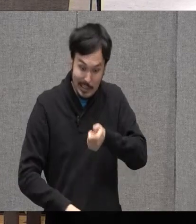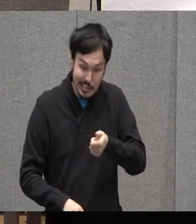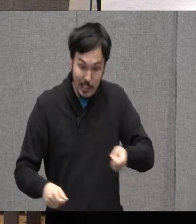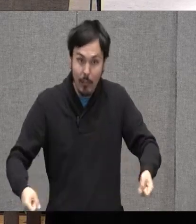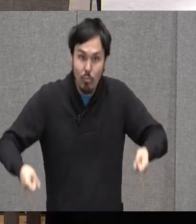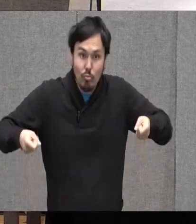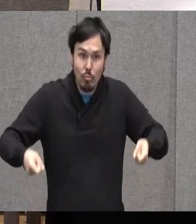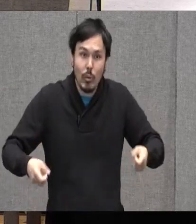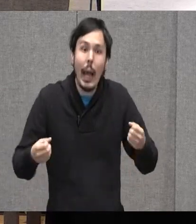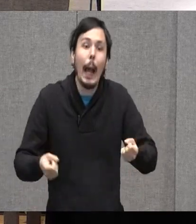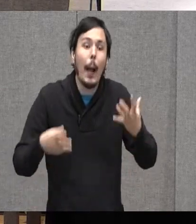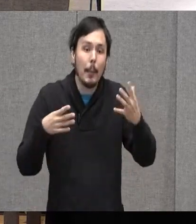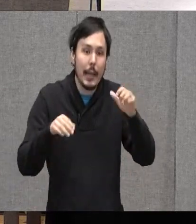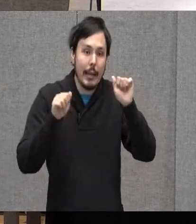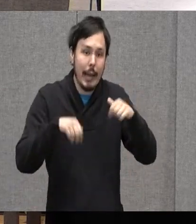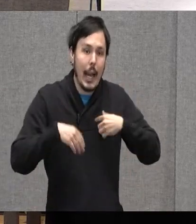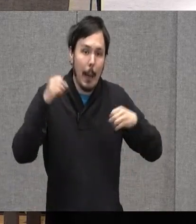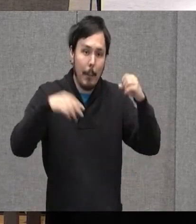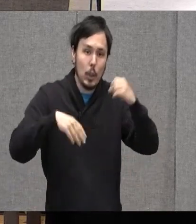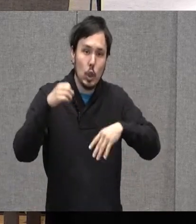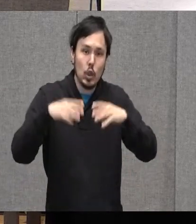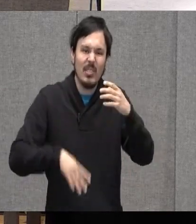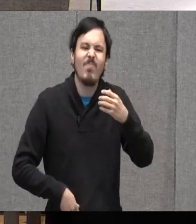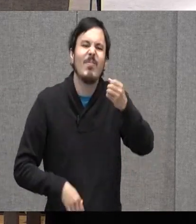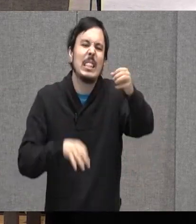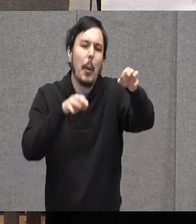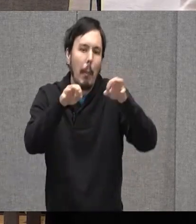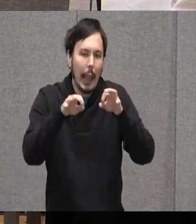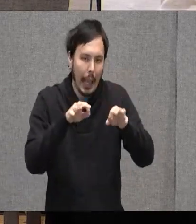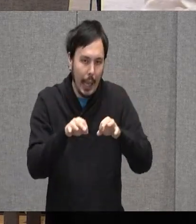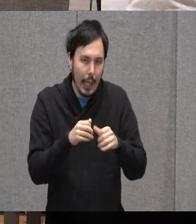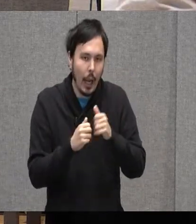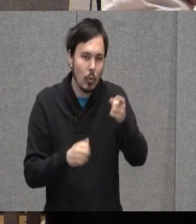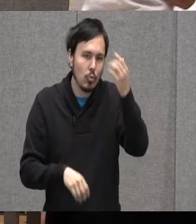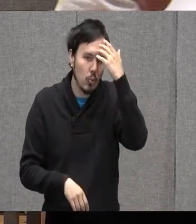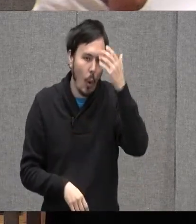And then show how you got it. So let's look at that.